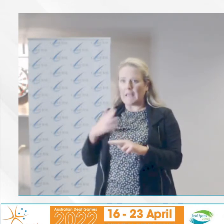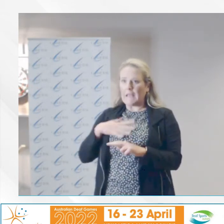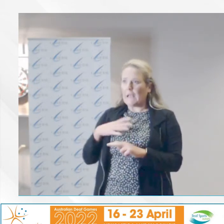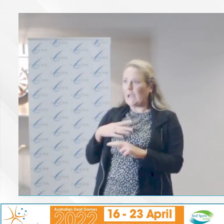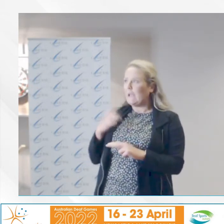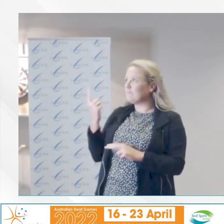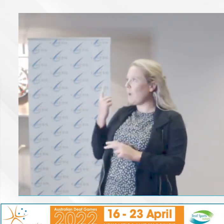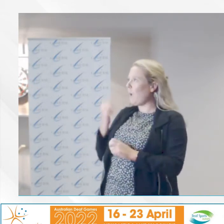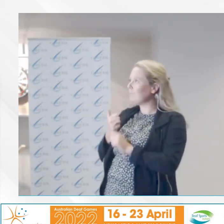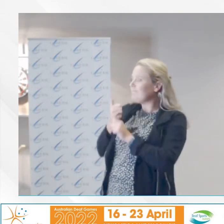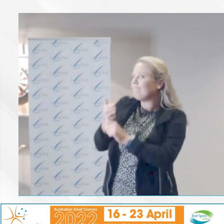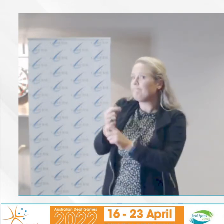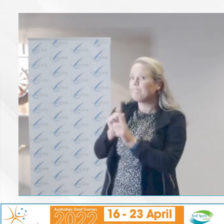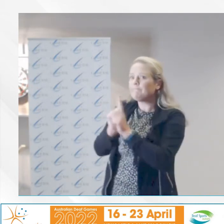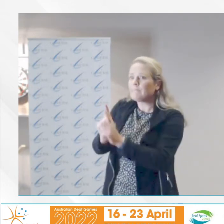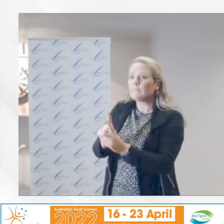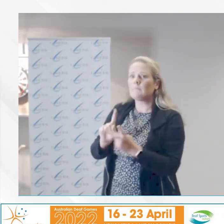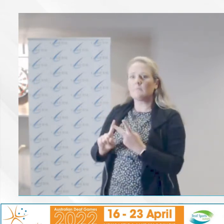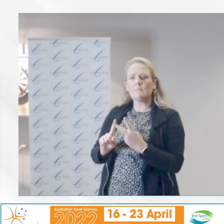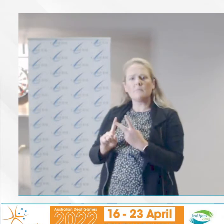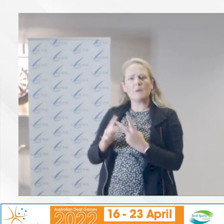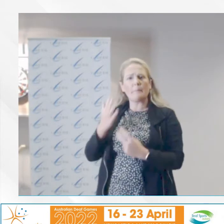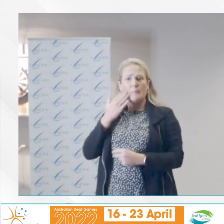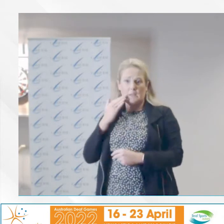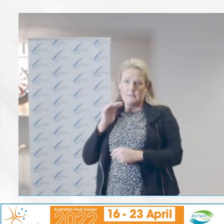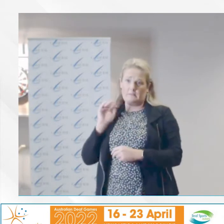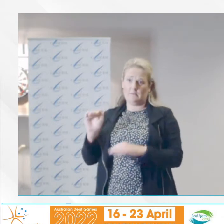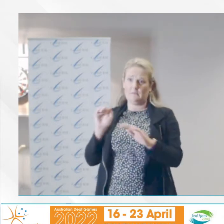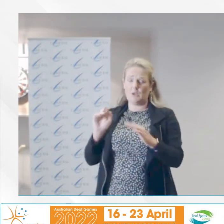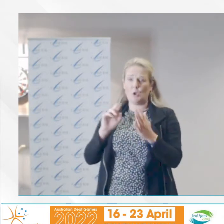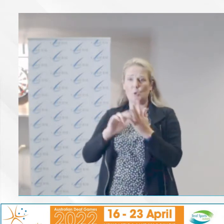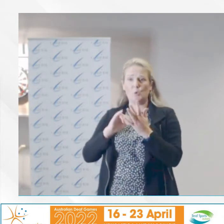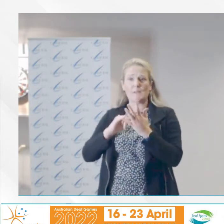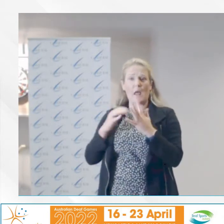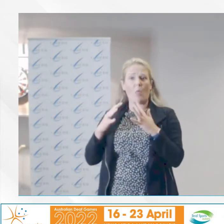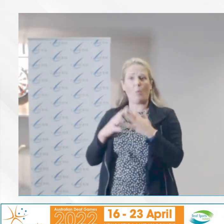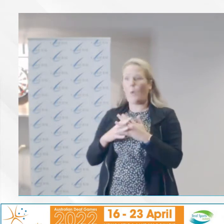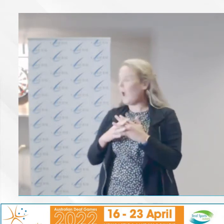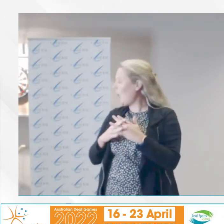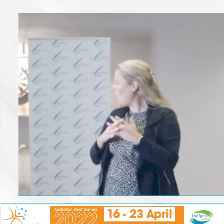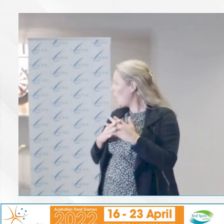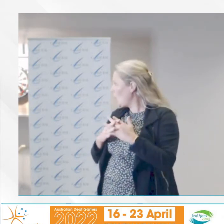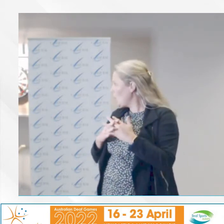people participating in the games yet so if somebody wants to support the deafblind person